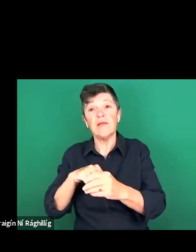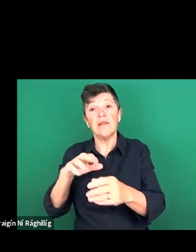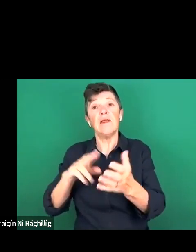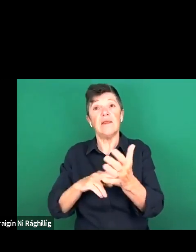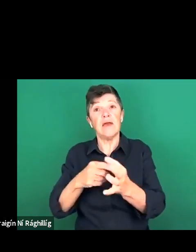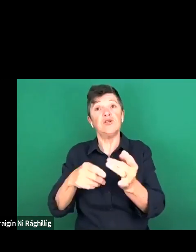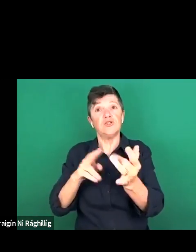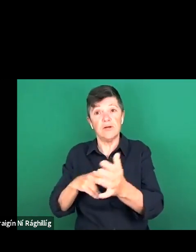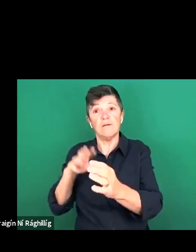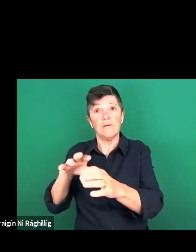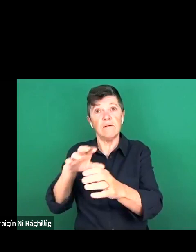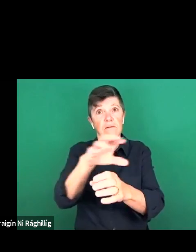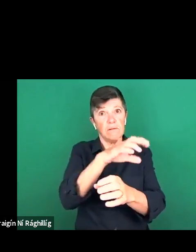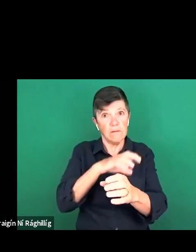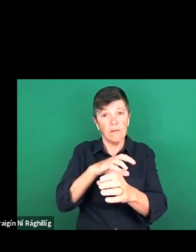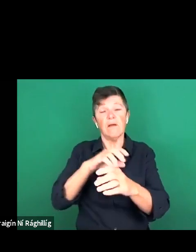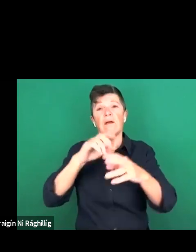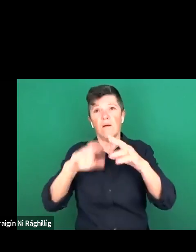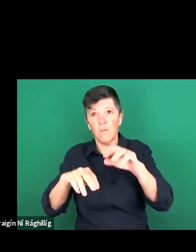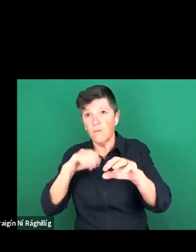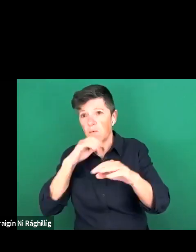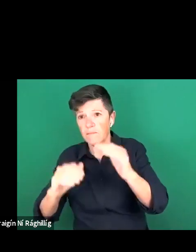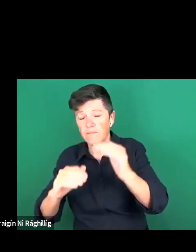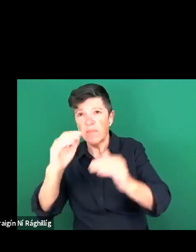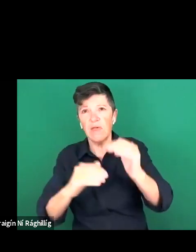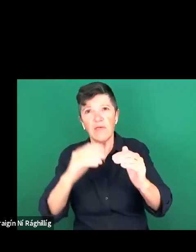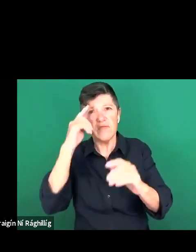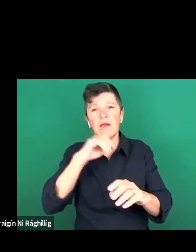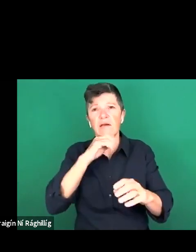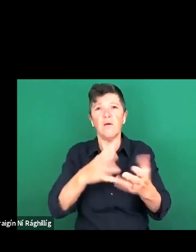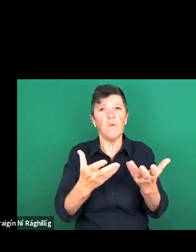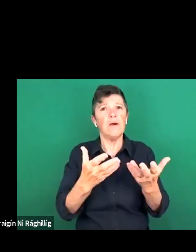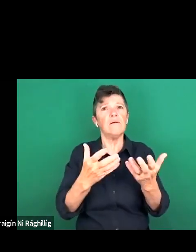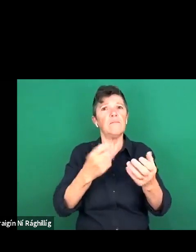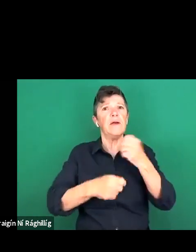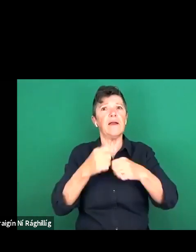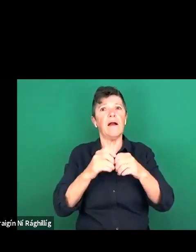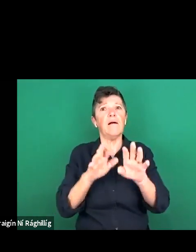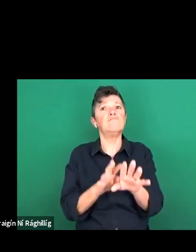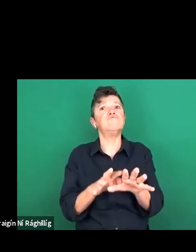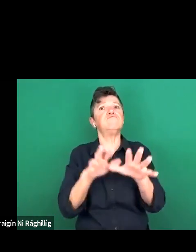states but timid in addressing it across neh states. It argues